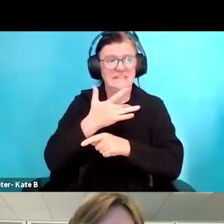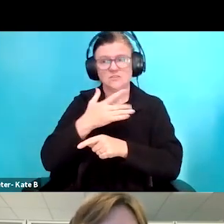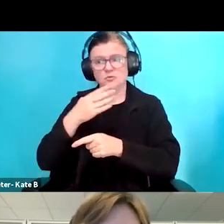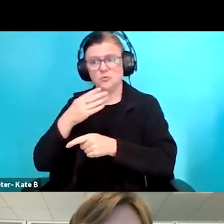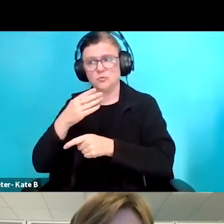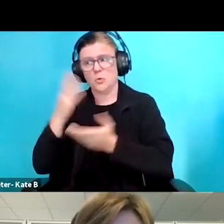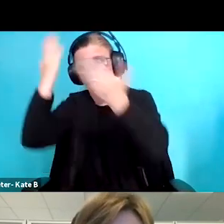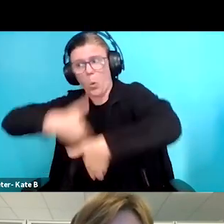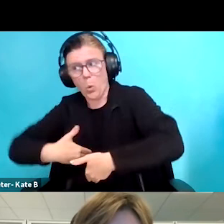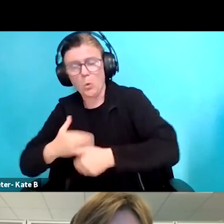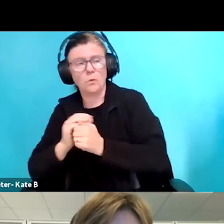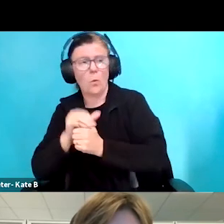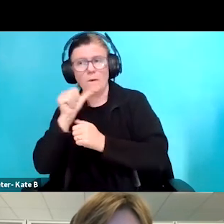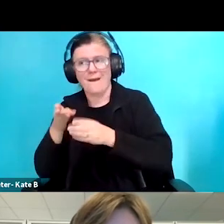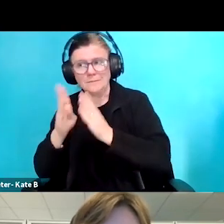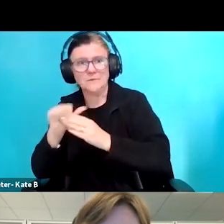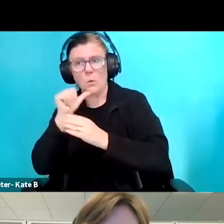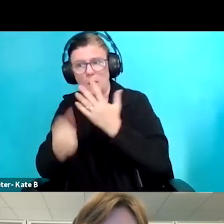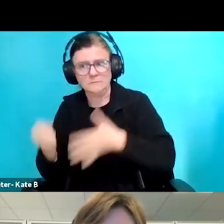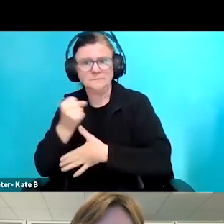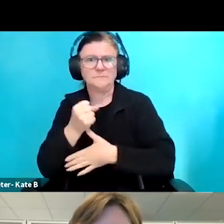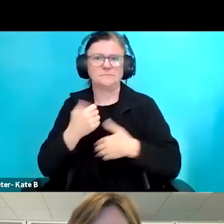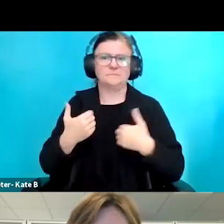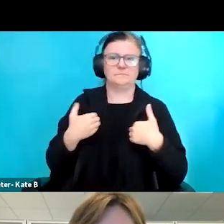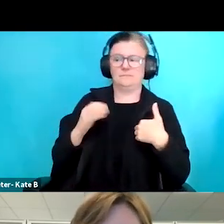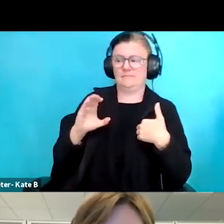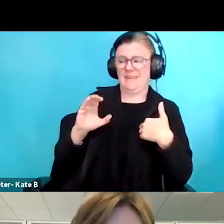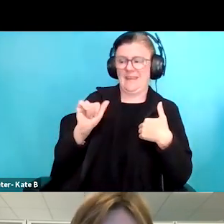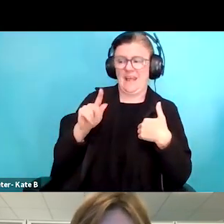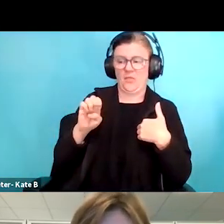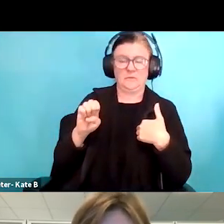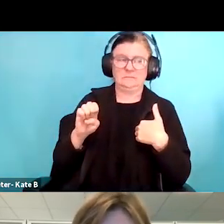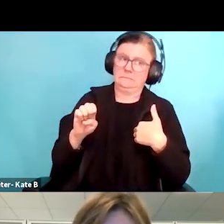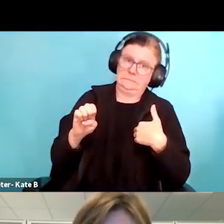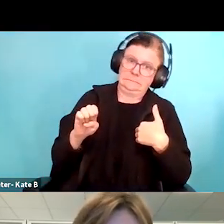[Dr. Catherine Ipsen:] I can't speak for all centers for independent living. There’s